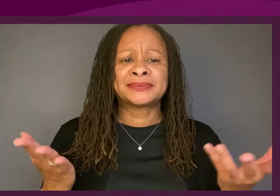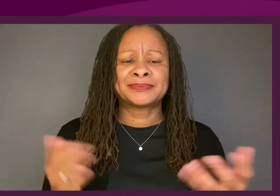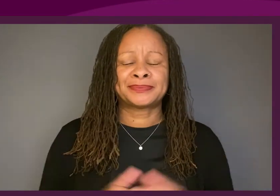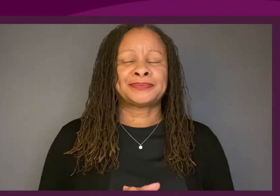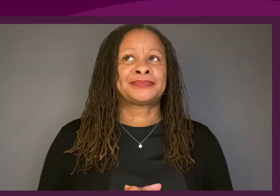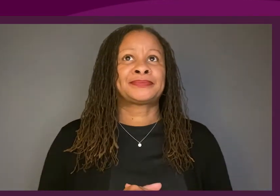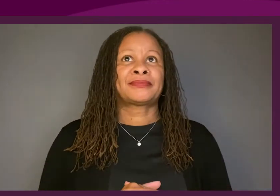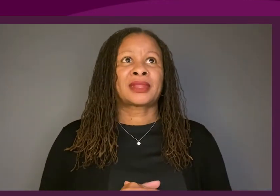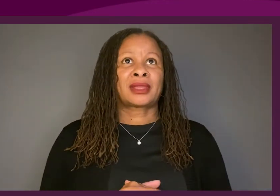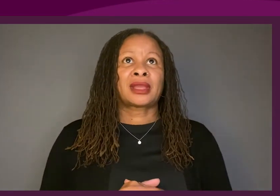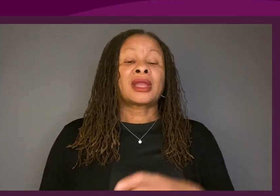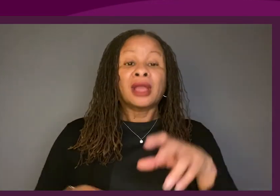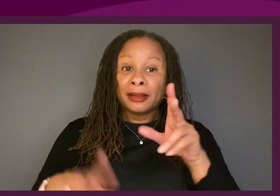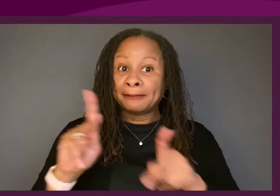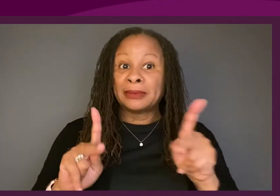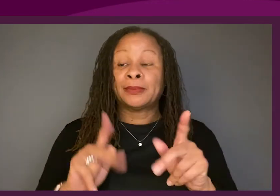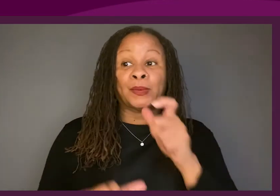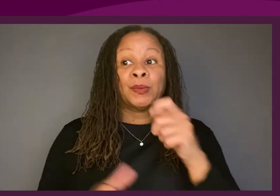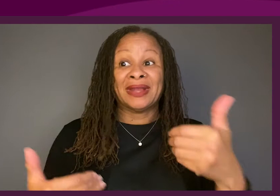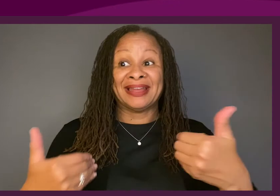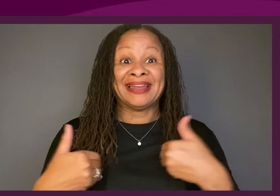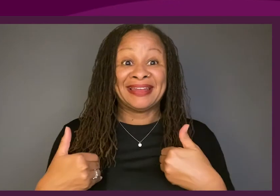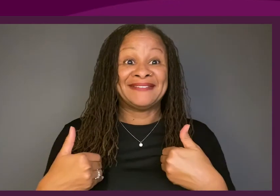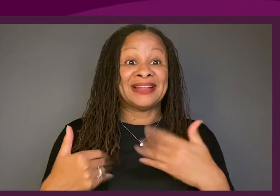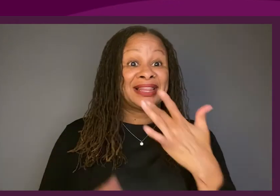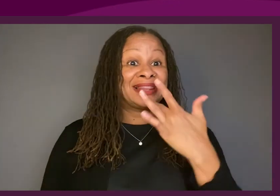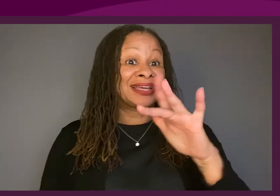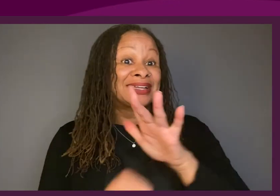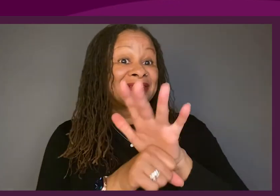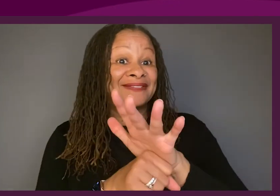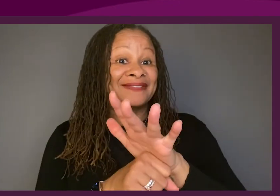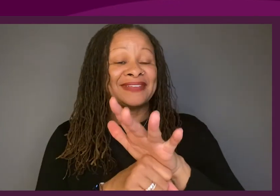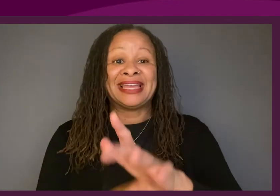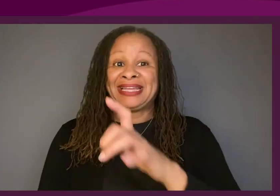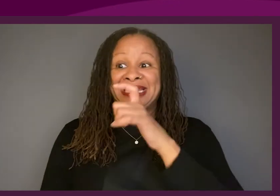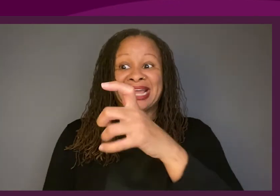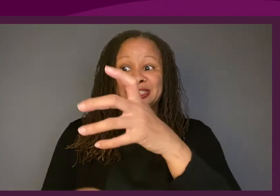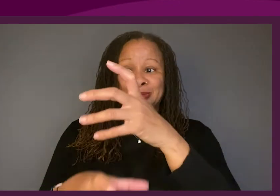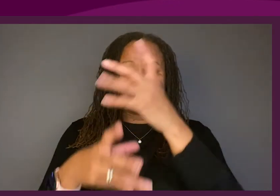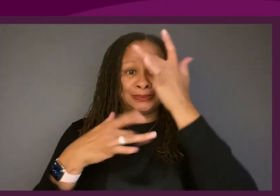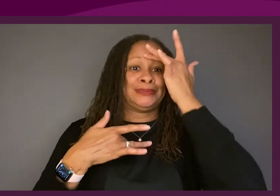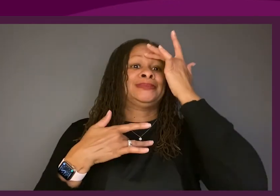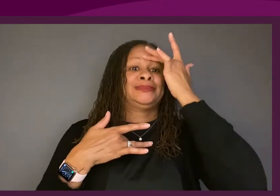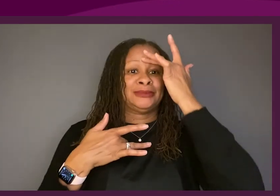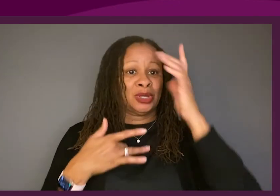sick before are now still at risk of getting COVID.